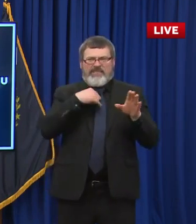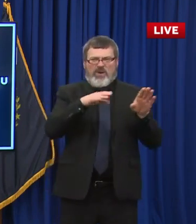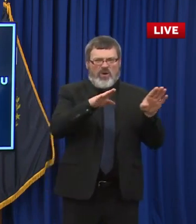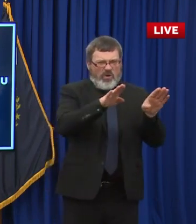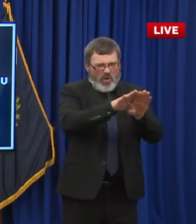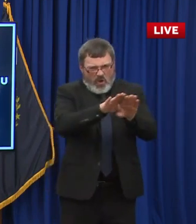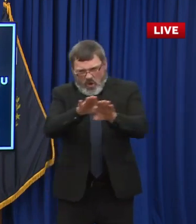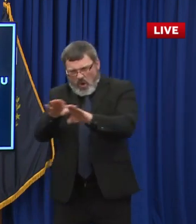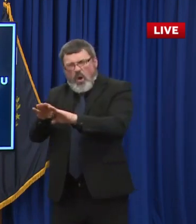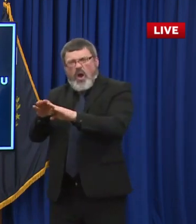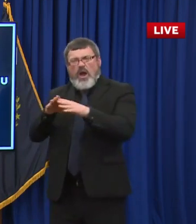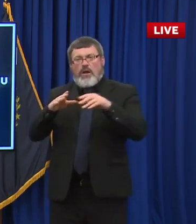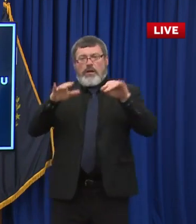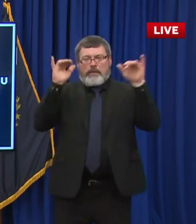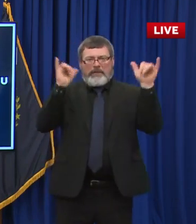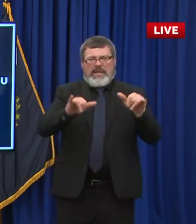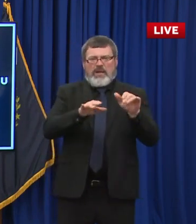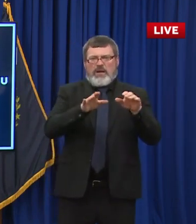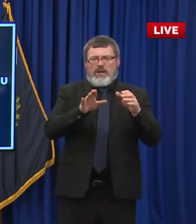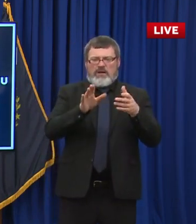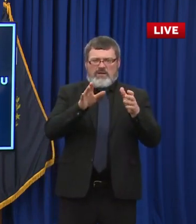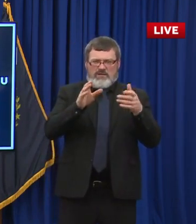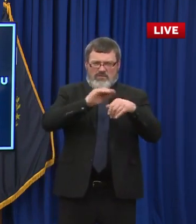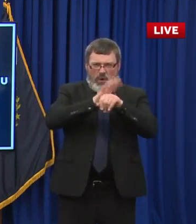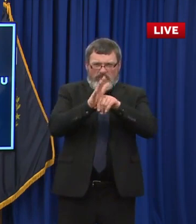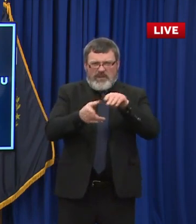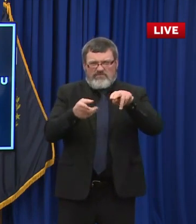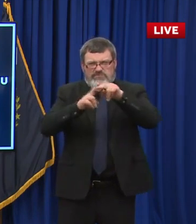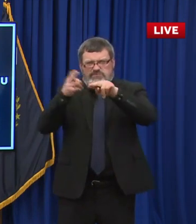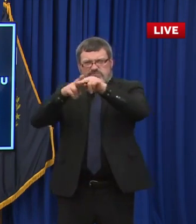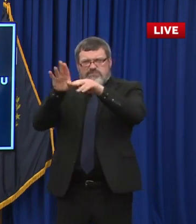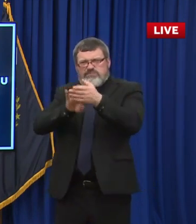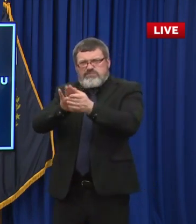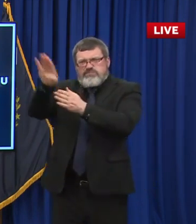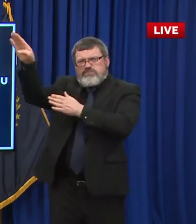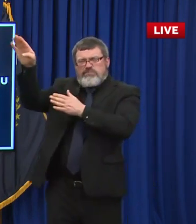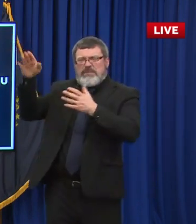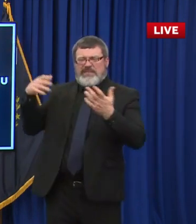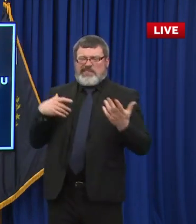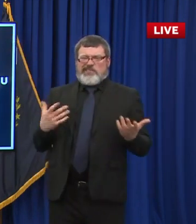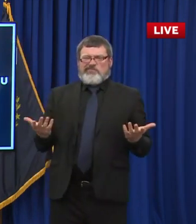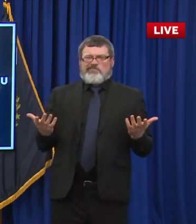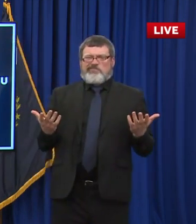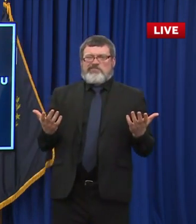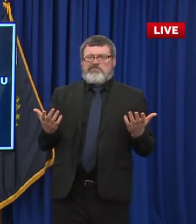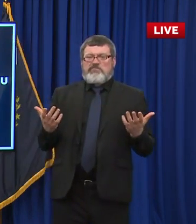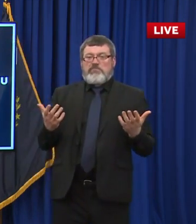CALIFORNIA IS AN EXAMPLE, THEY KEEP CLAMPING HARDER AND HARDER AND THEIR NUMBERS KEEP SKYROCKETING.